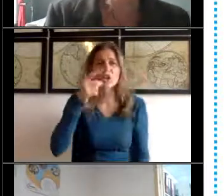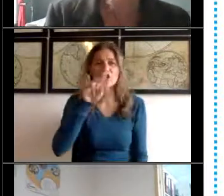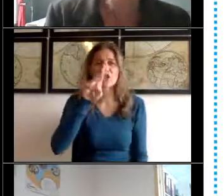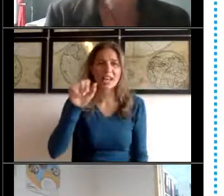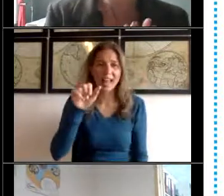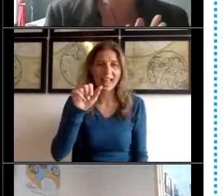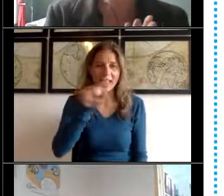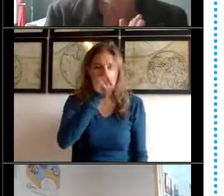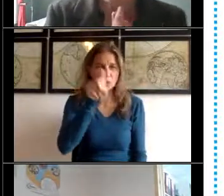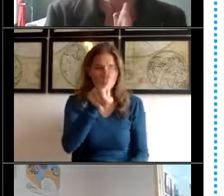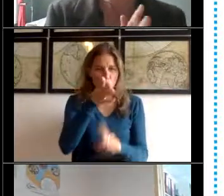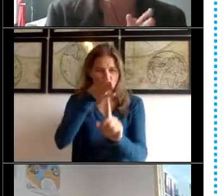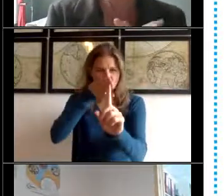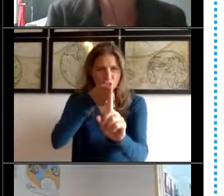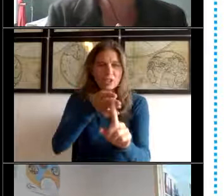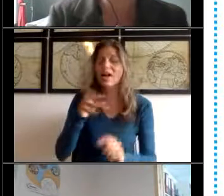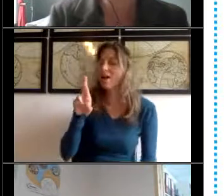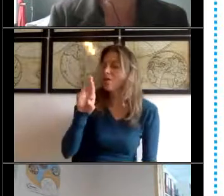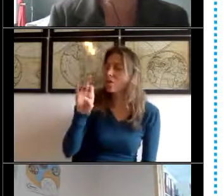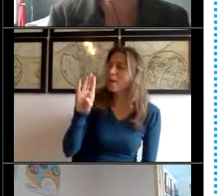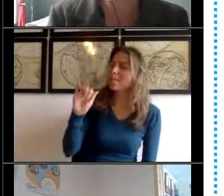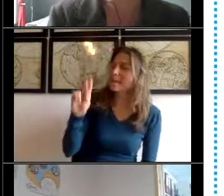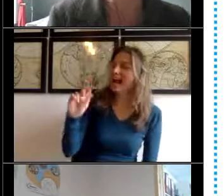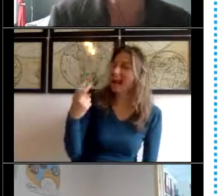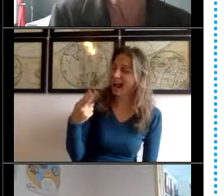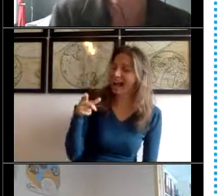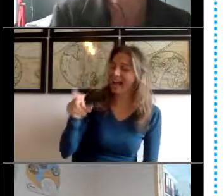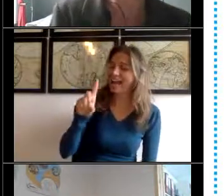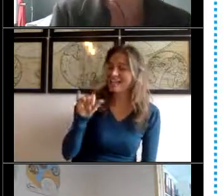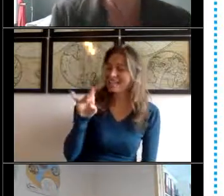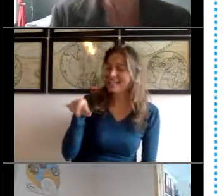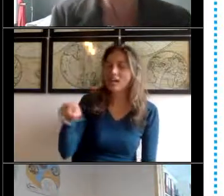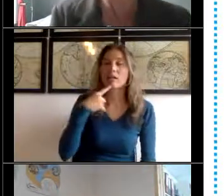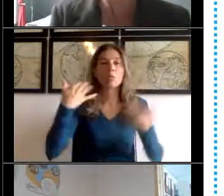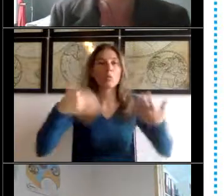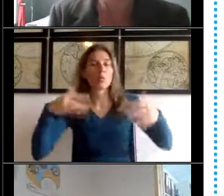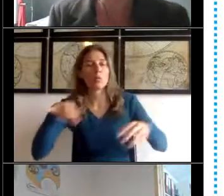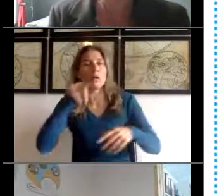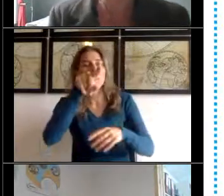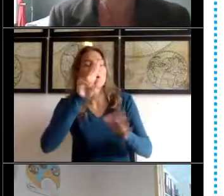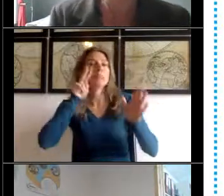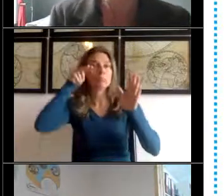Thanks for the insight of challenges of volunteering during COVID-19.